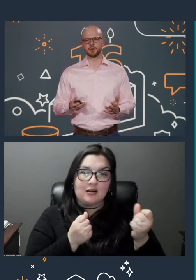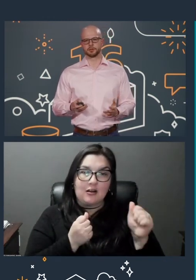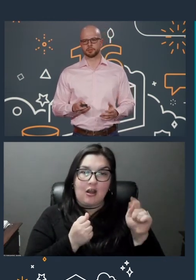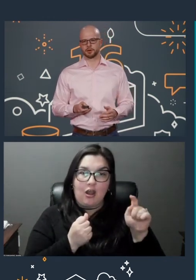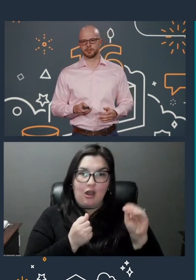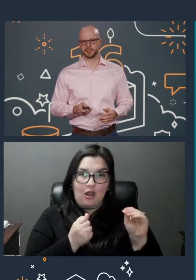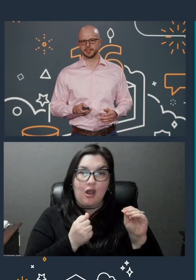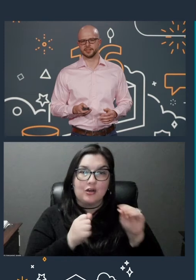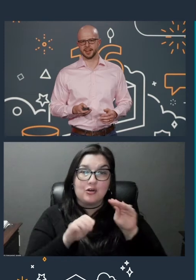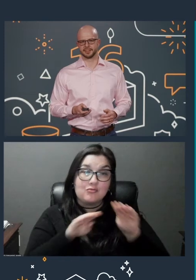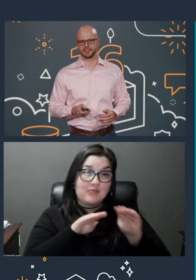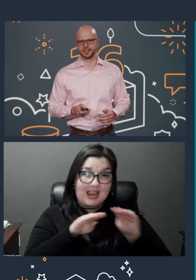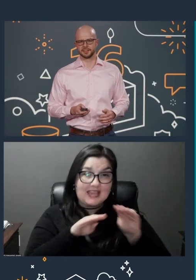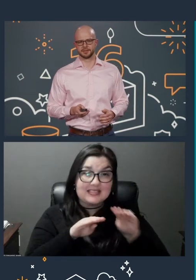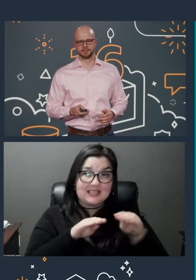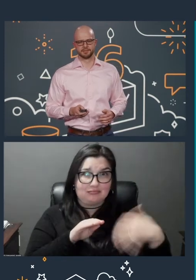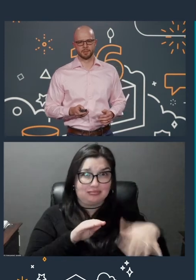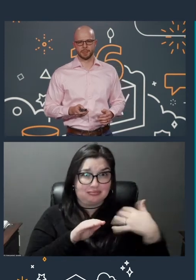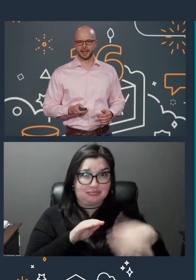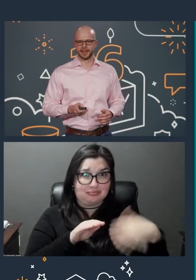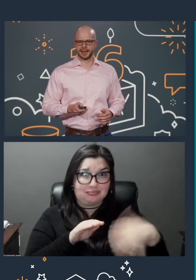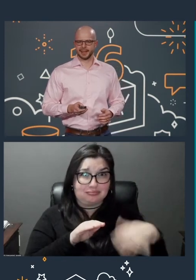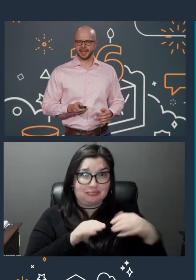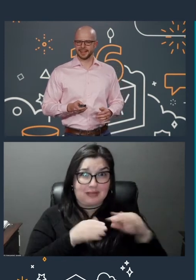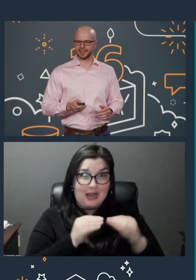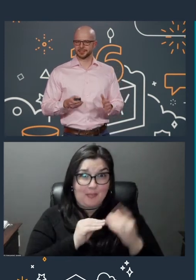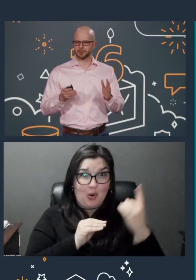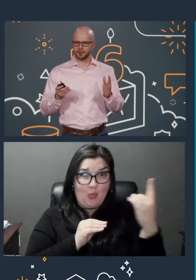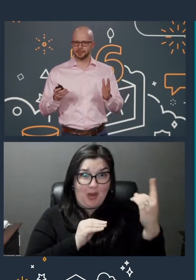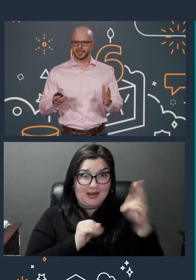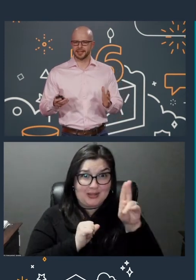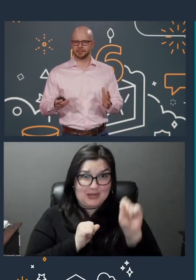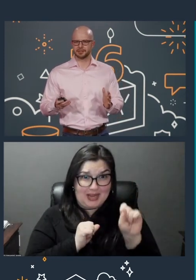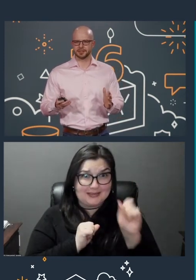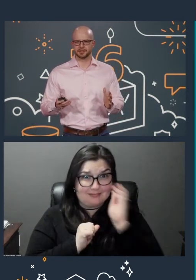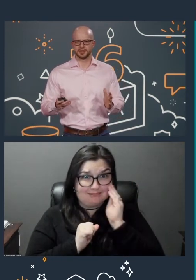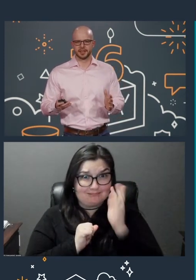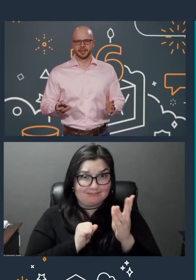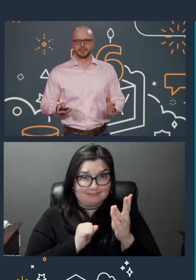of motor sports in the United States. And as a growing media business,